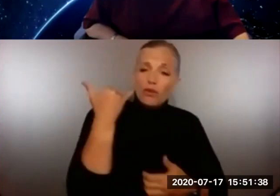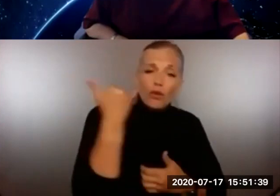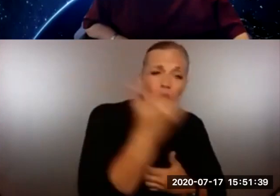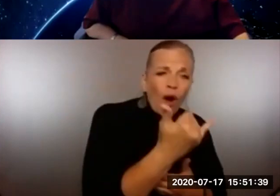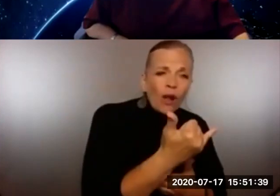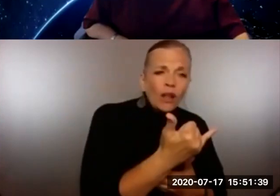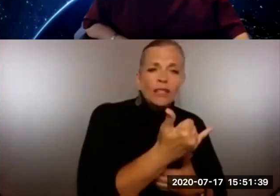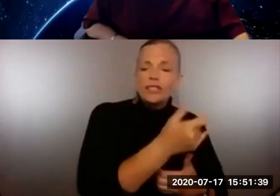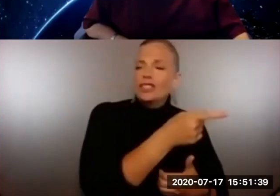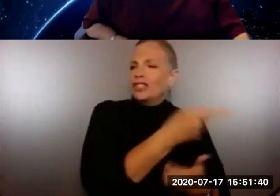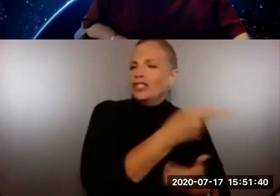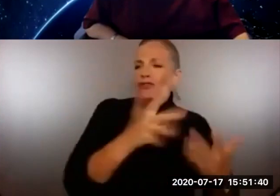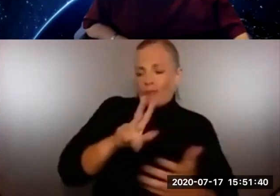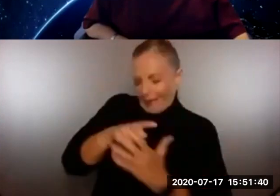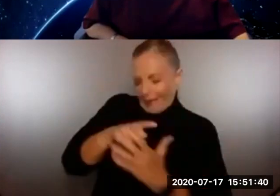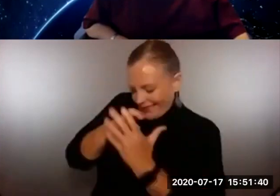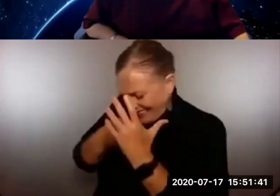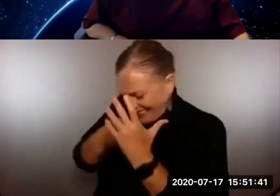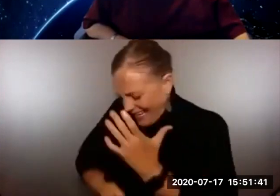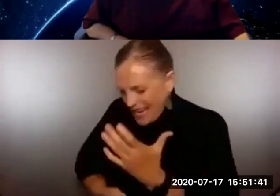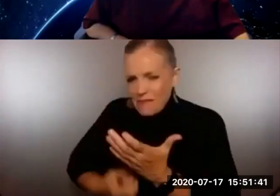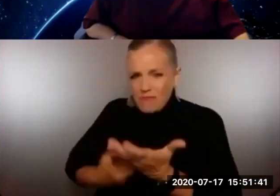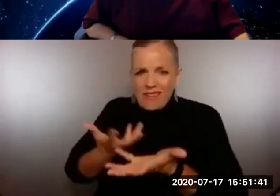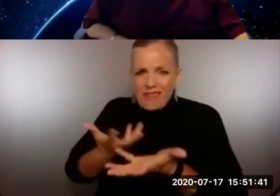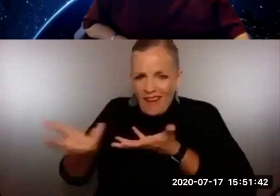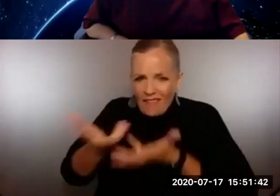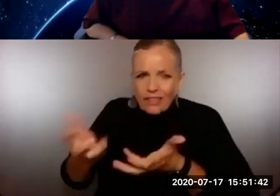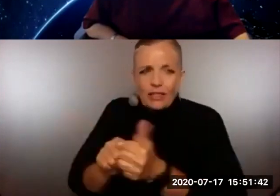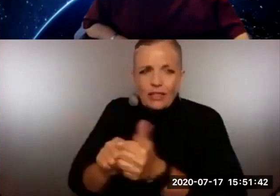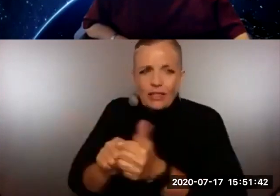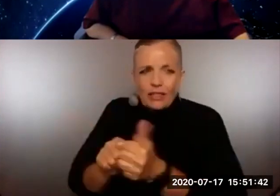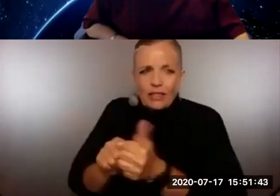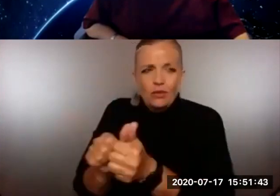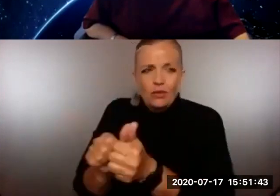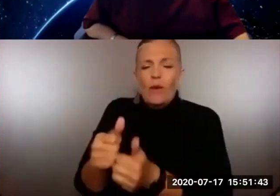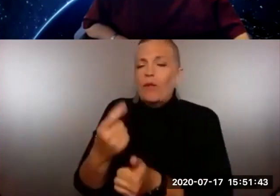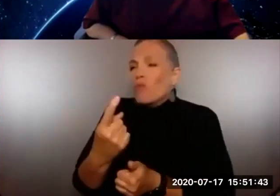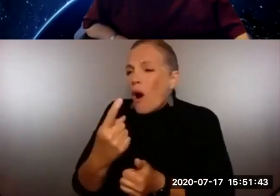That is her passion, mission, and gift to all of us.